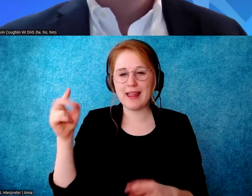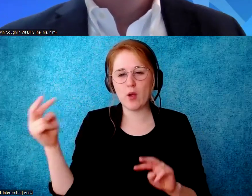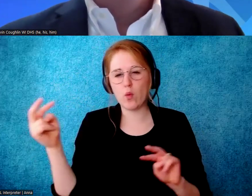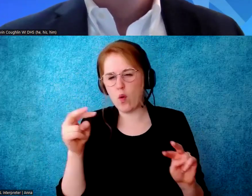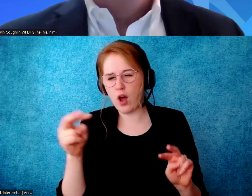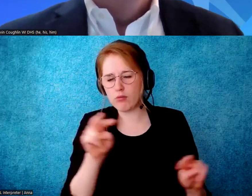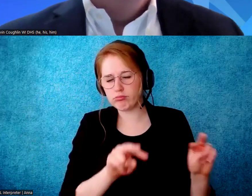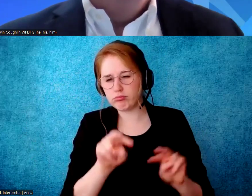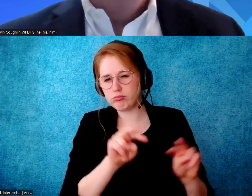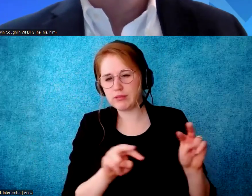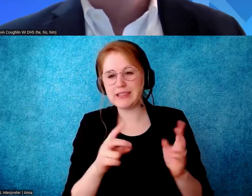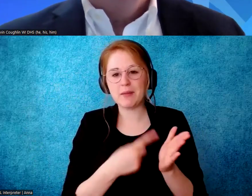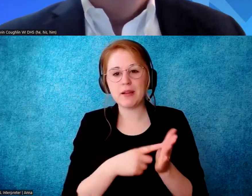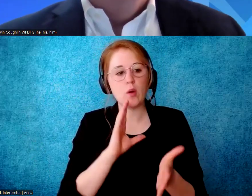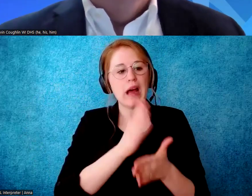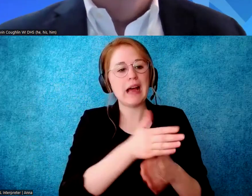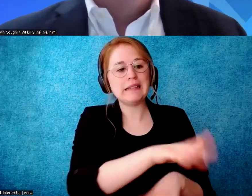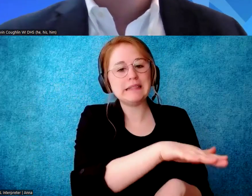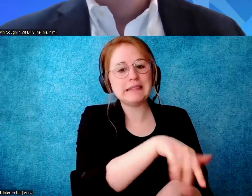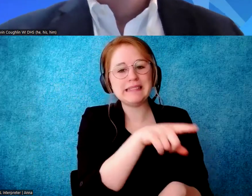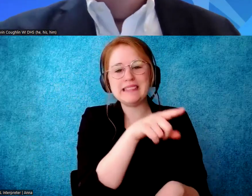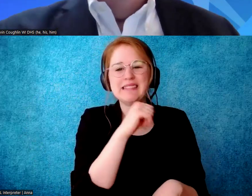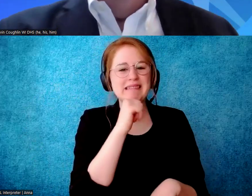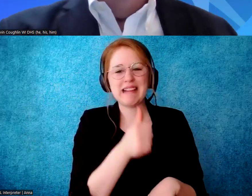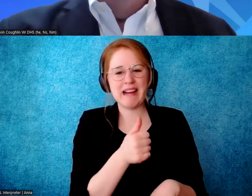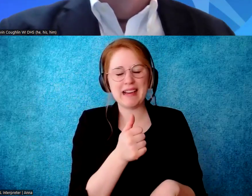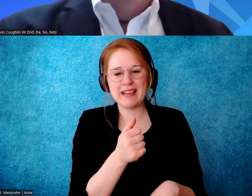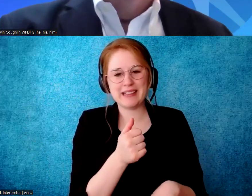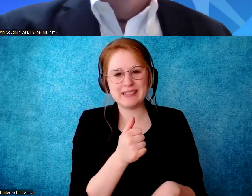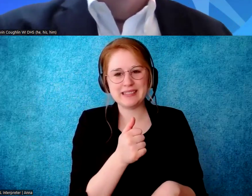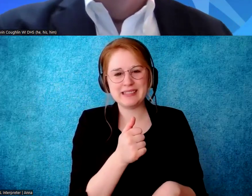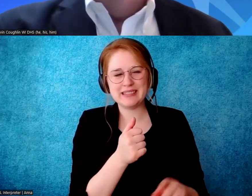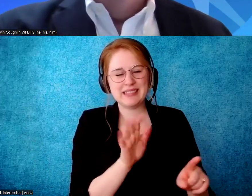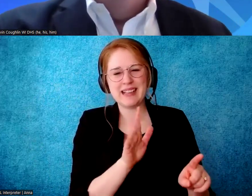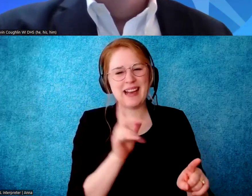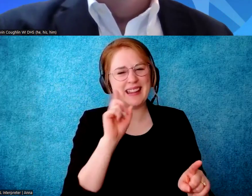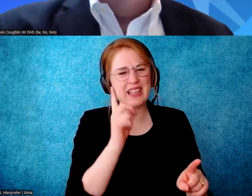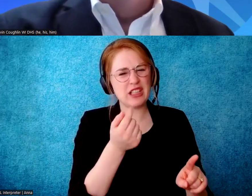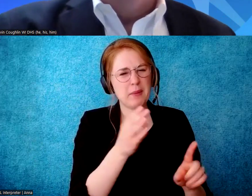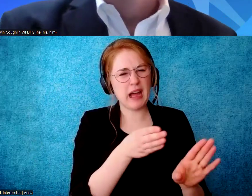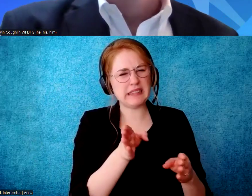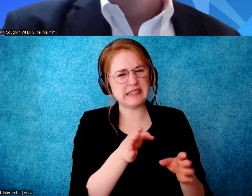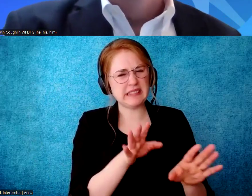Sometimes they intercede and they say, yeah, you know, you're not quite, I think you're off a little bit on the concepts,